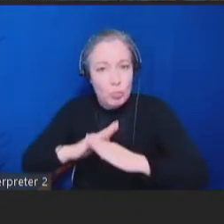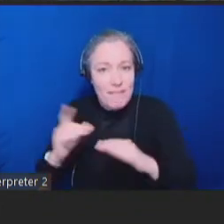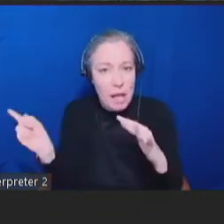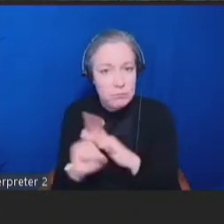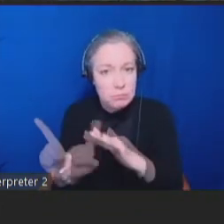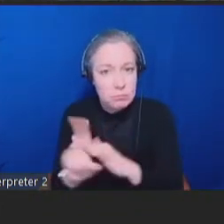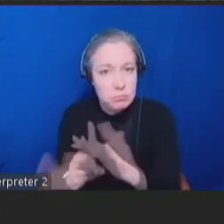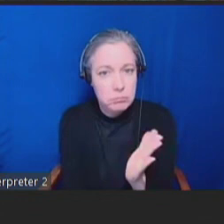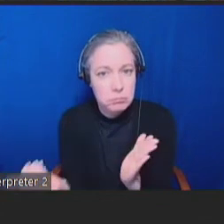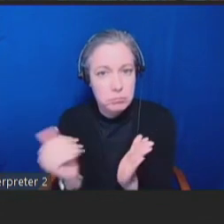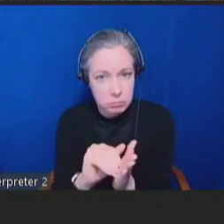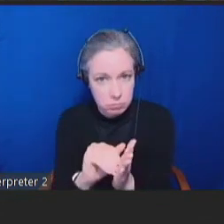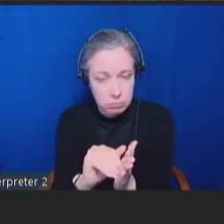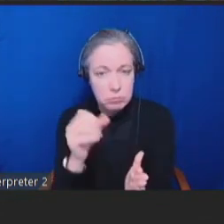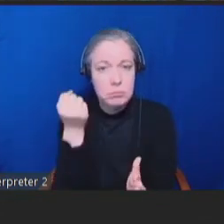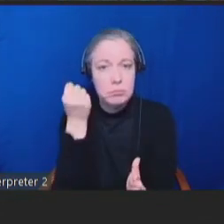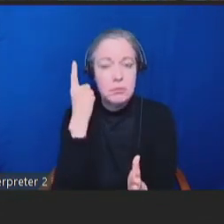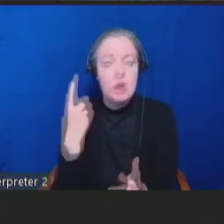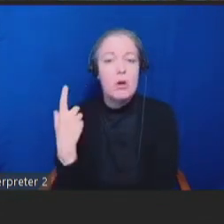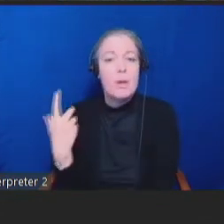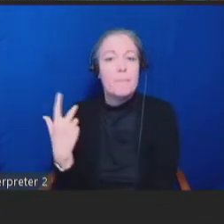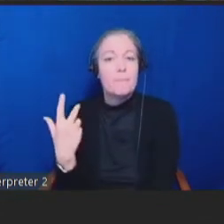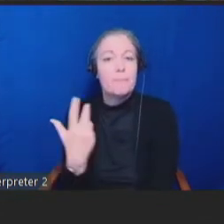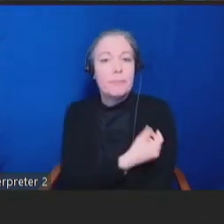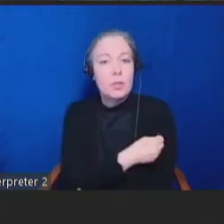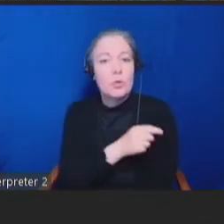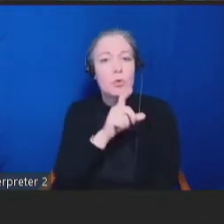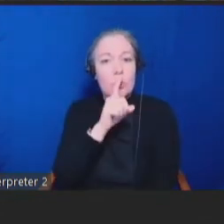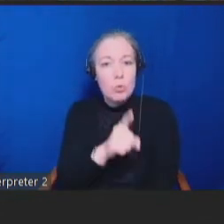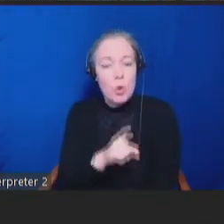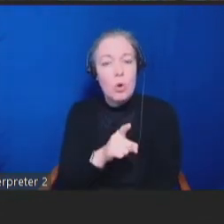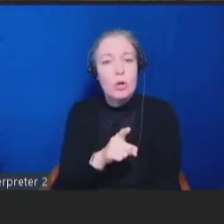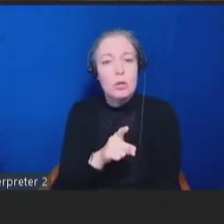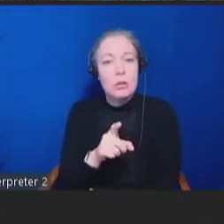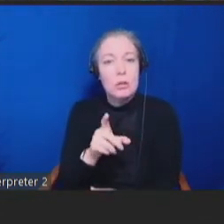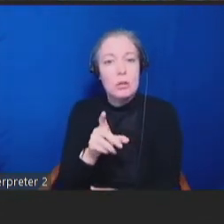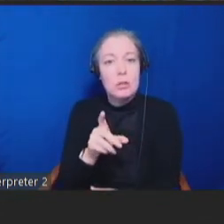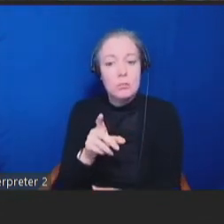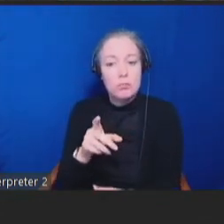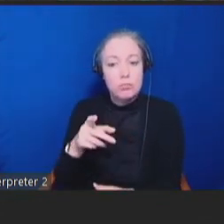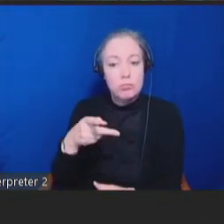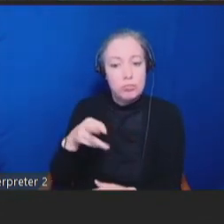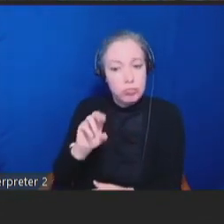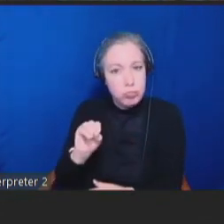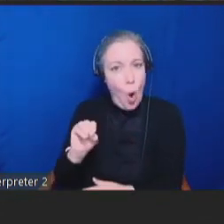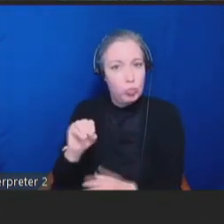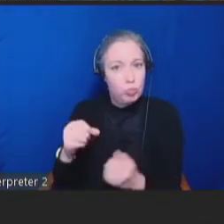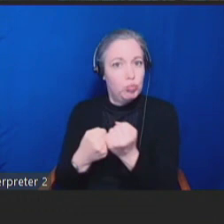as vaccines are essentially prodrugs that require optimal immune health -- host health for optimal